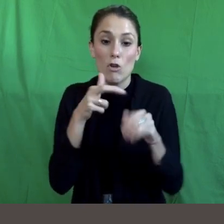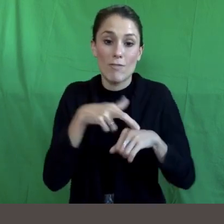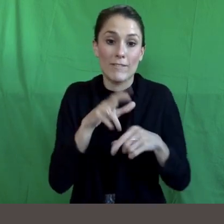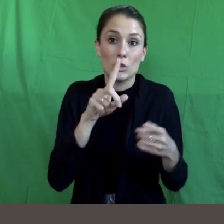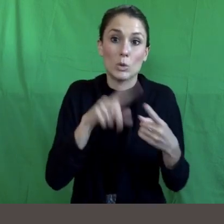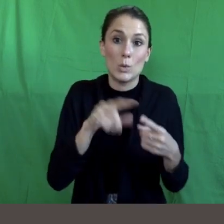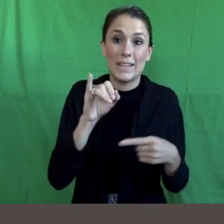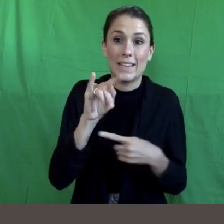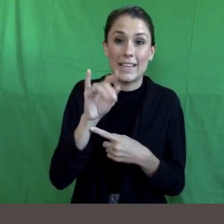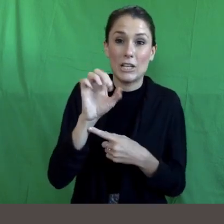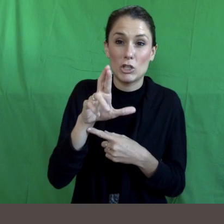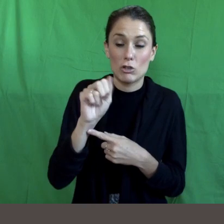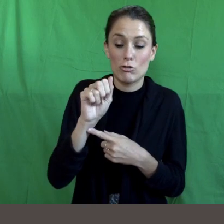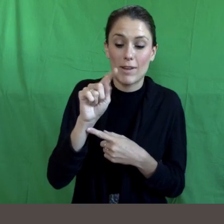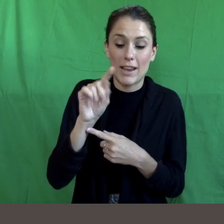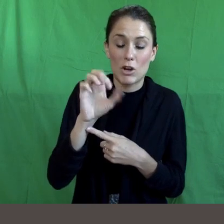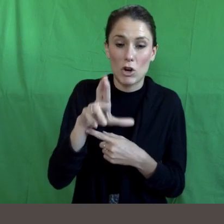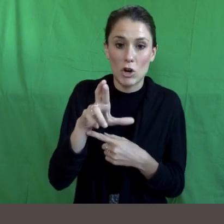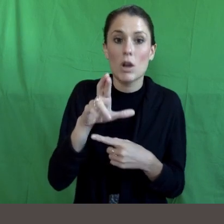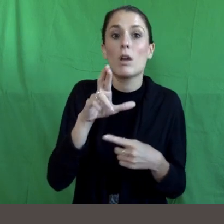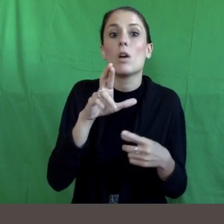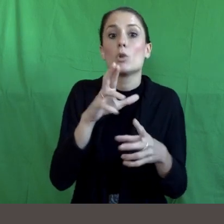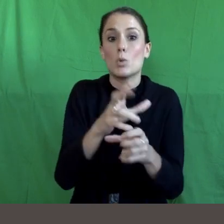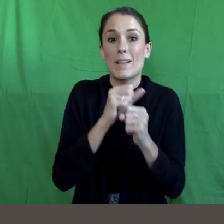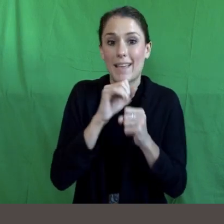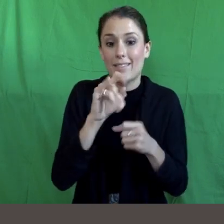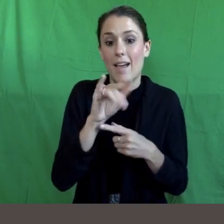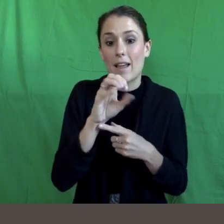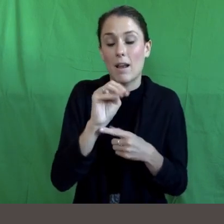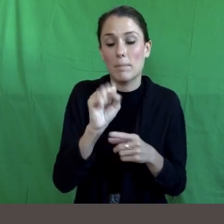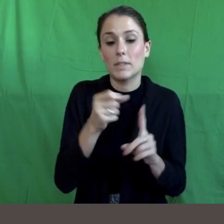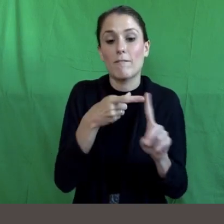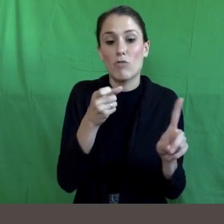to an iterator that it can use in order to get the items from the sequences that are